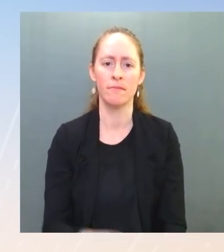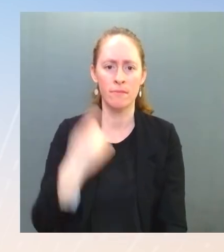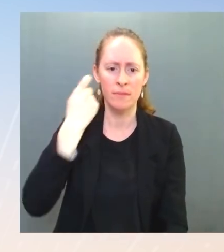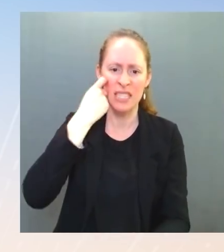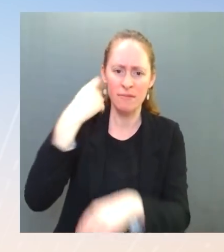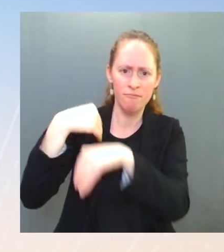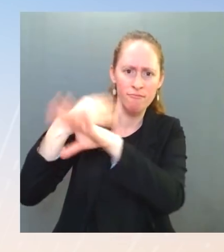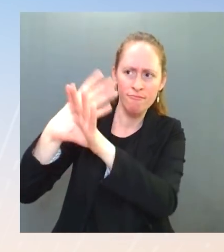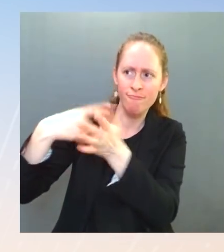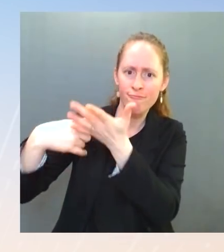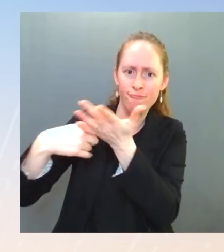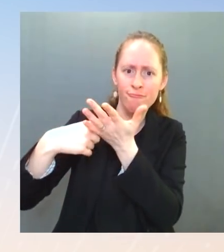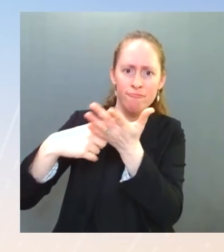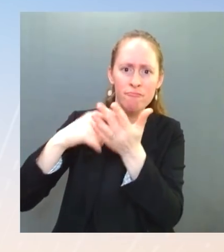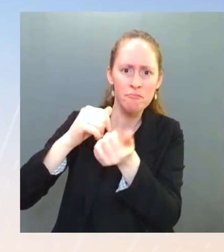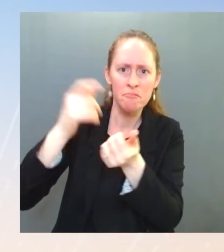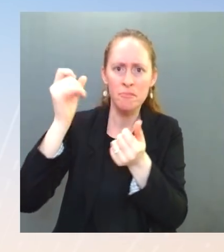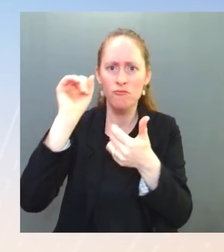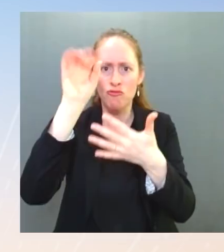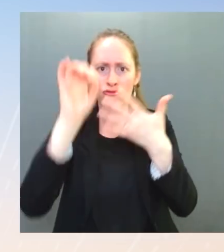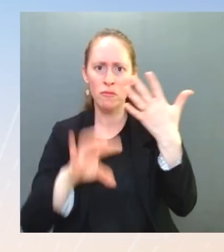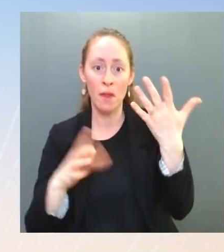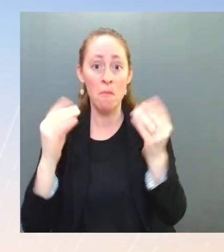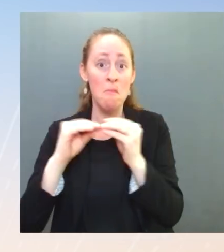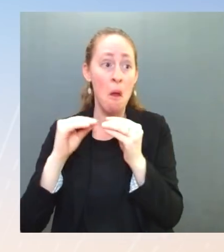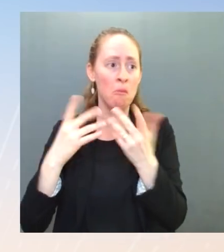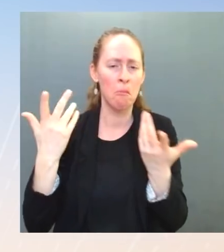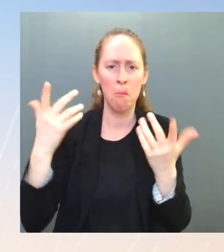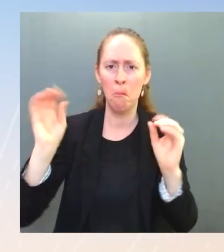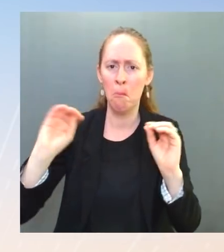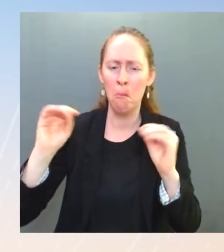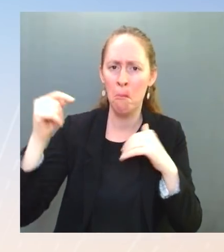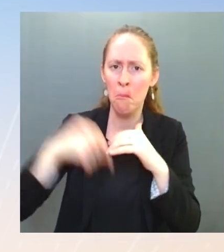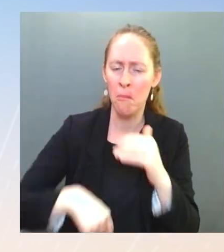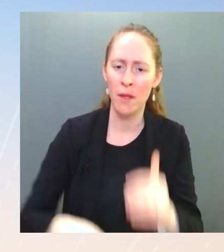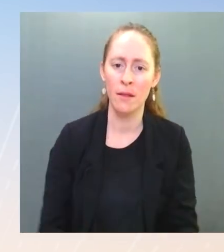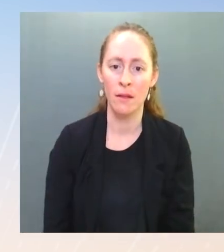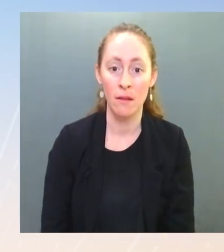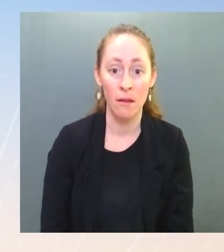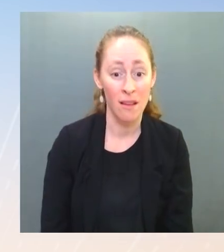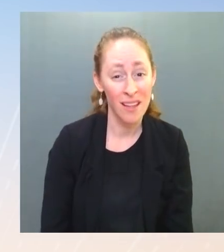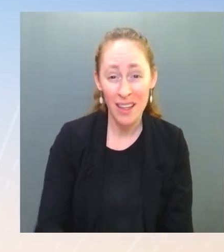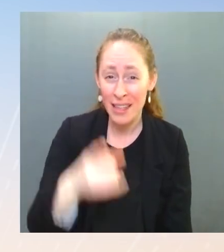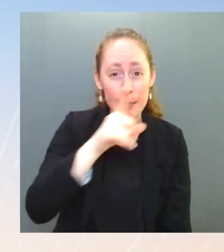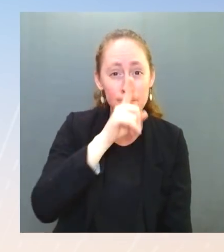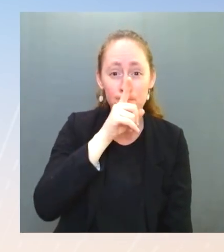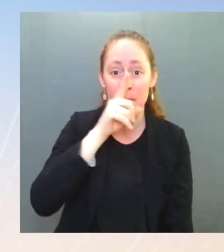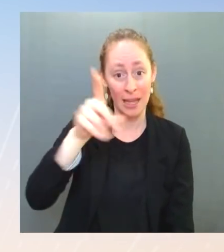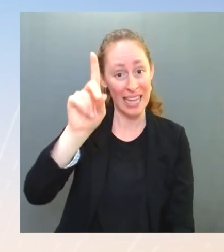asked them to condemn the invasion? Ms. Psaki: They have condemned the recent horrific atrocities we saw in Bucha,